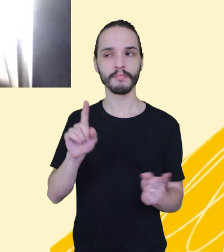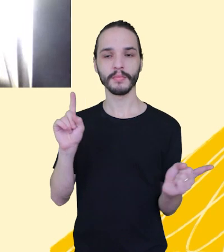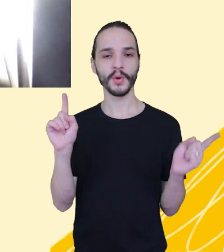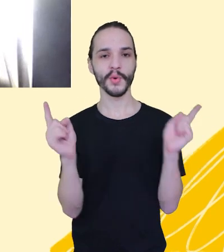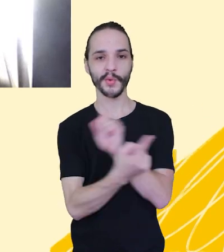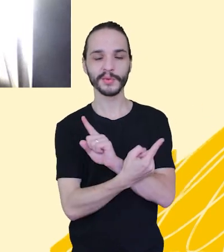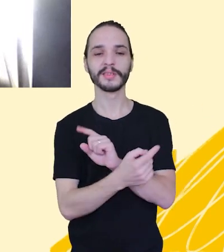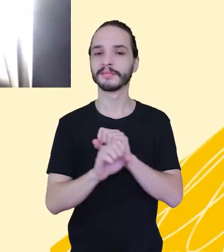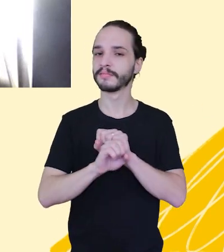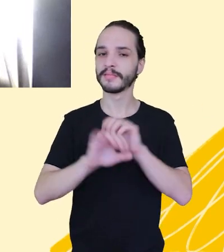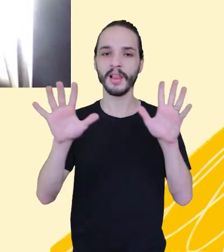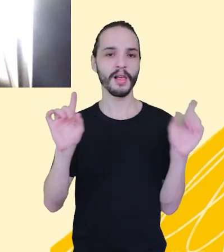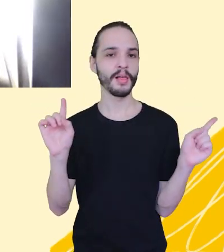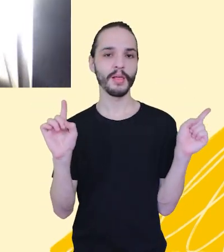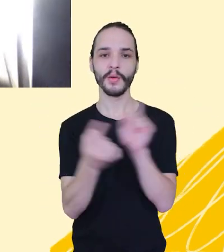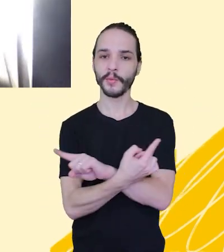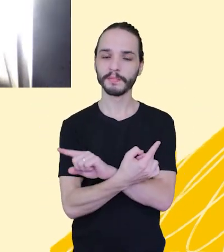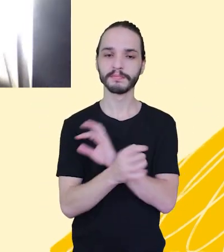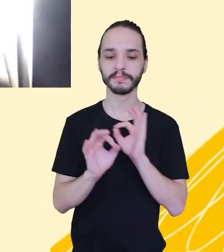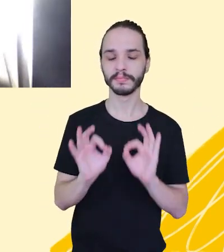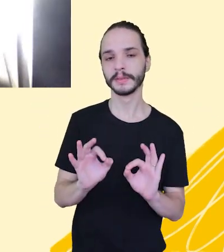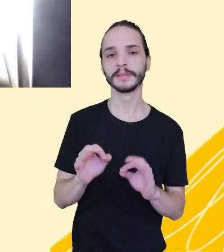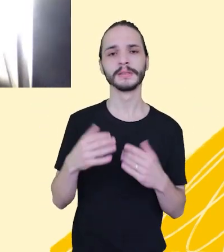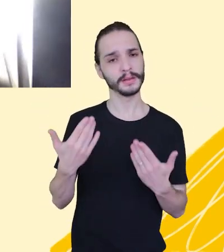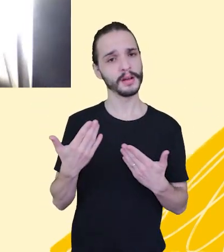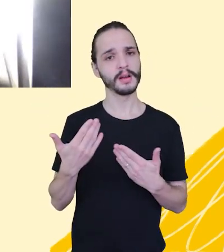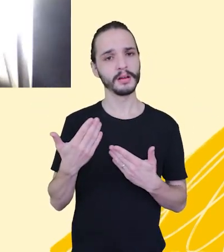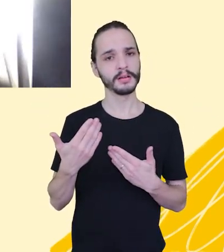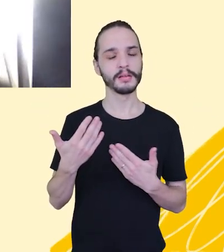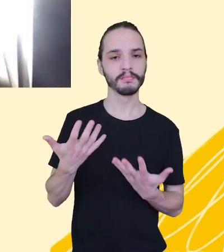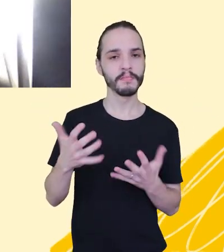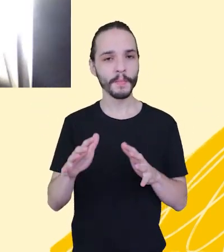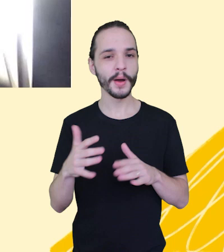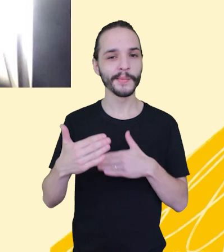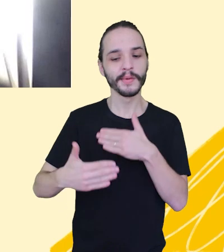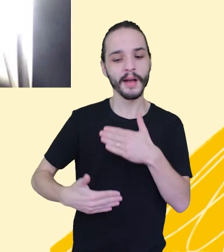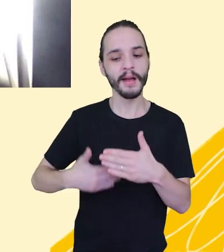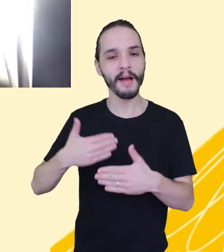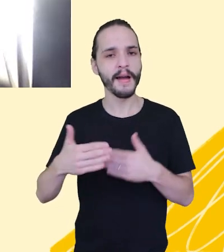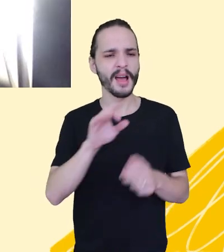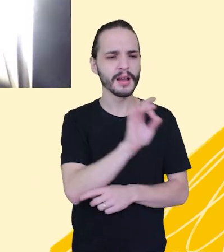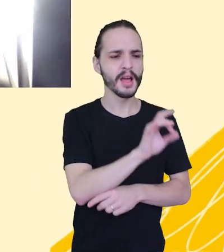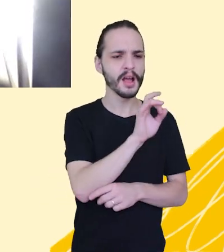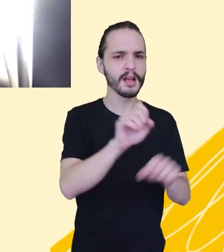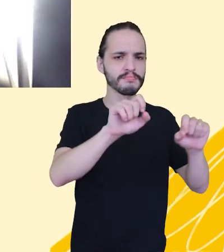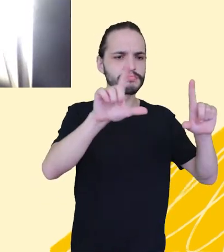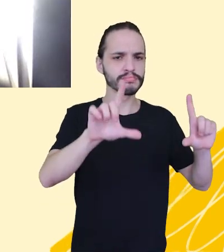And so it was with more or less each scene and each shot.